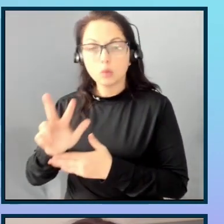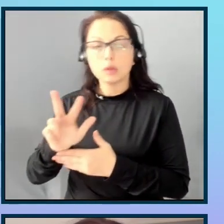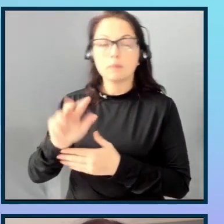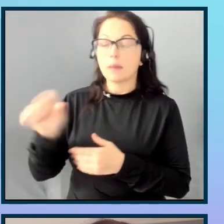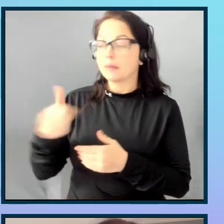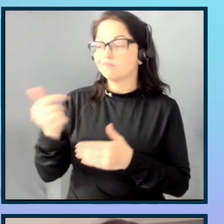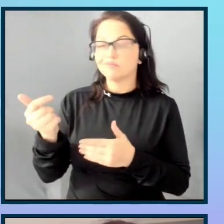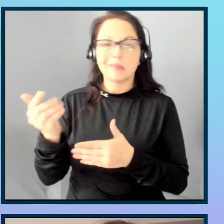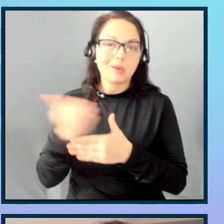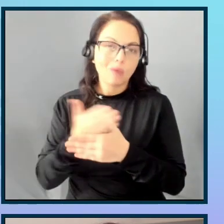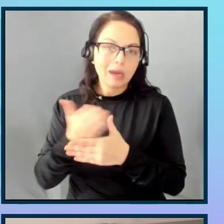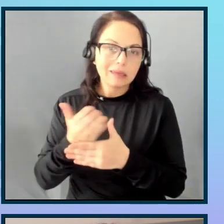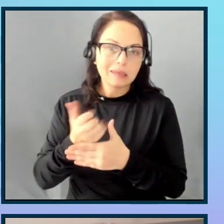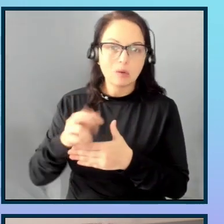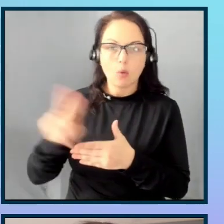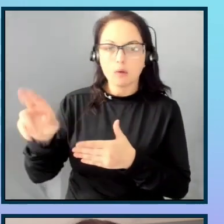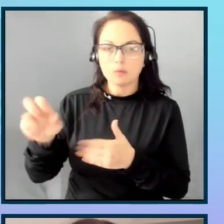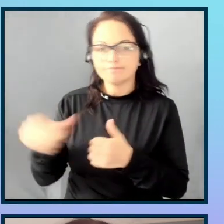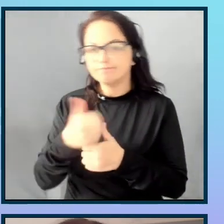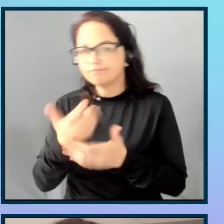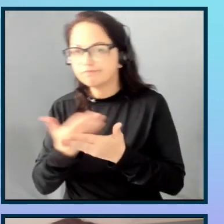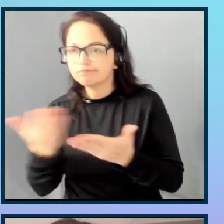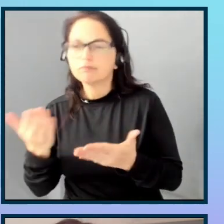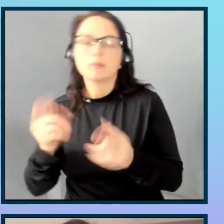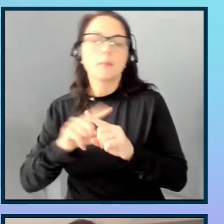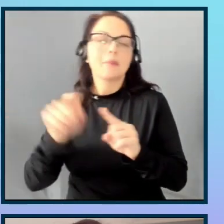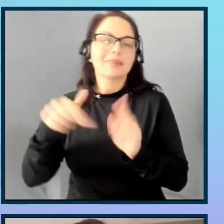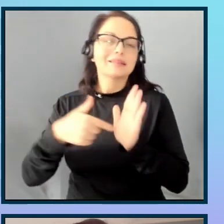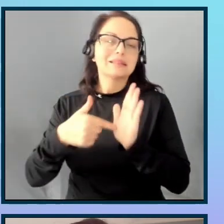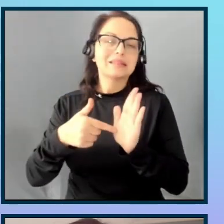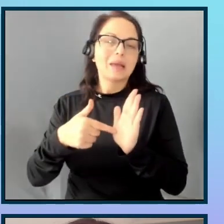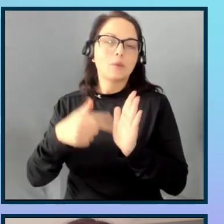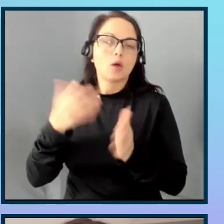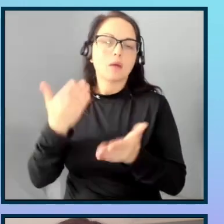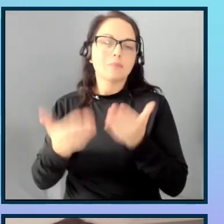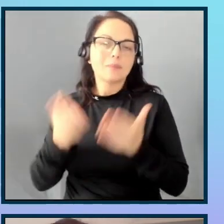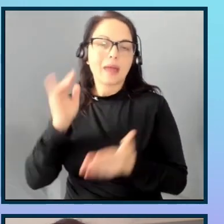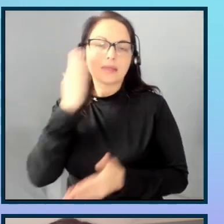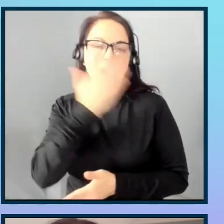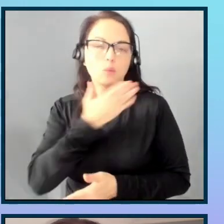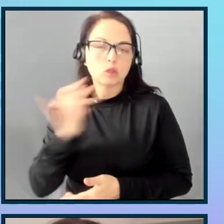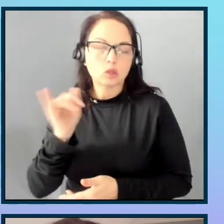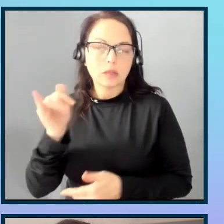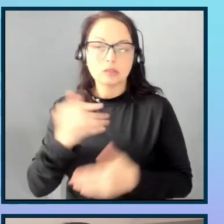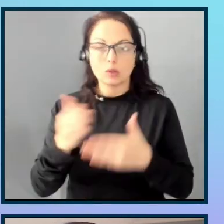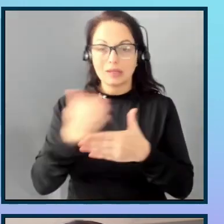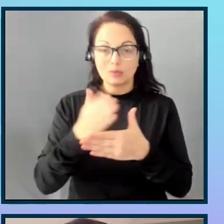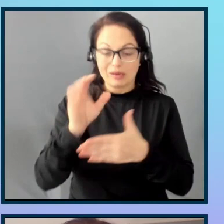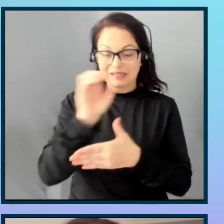yet to be decided But this is an example of how that might look. So there's a rating from zero to four.